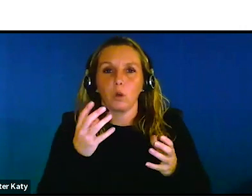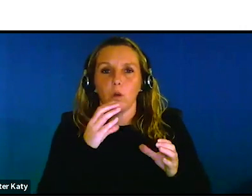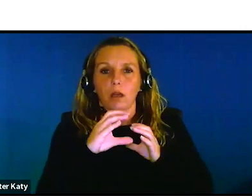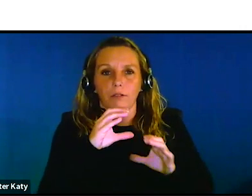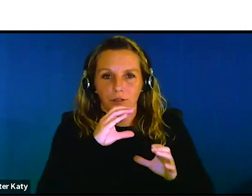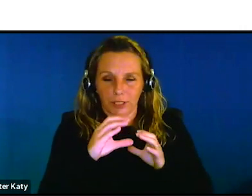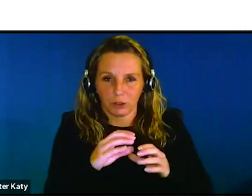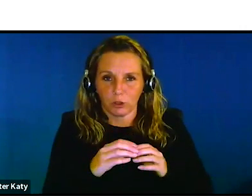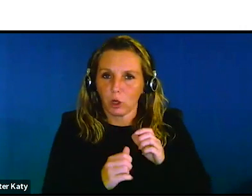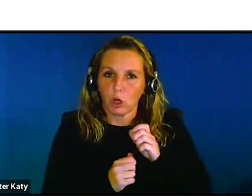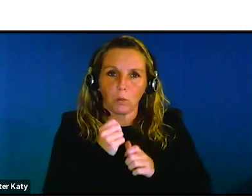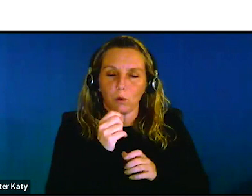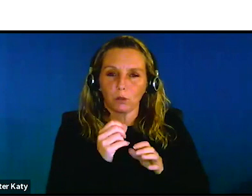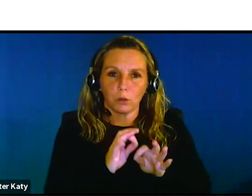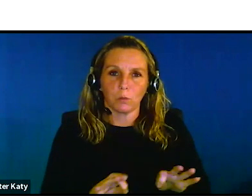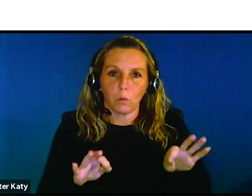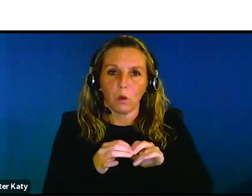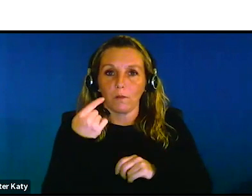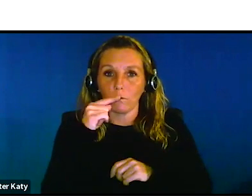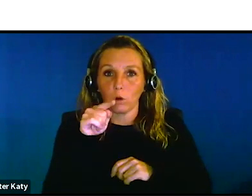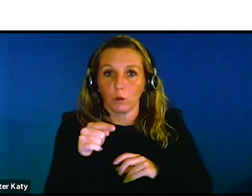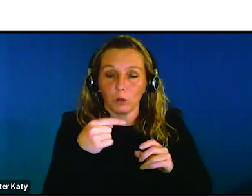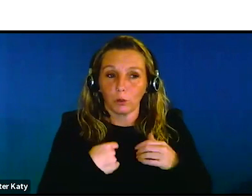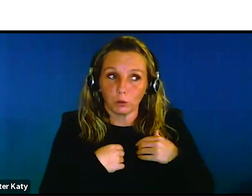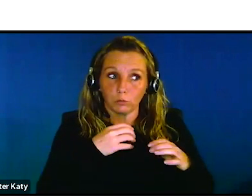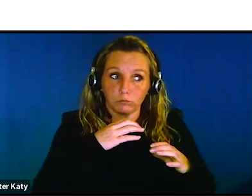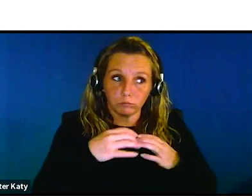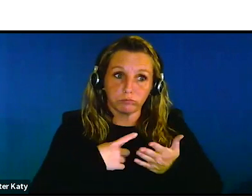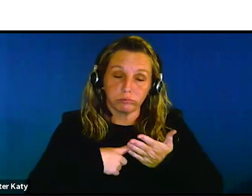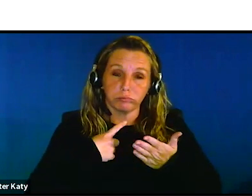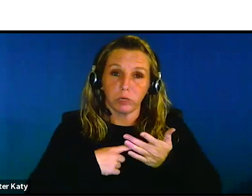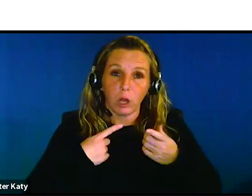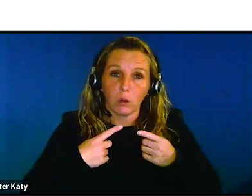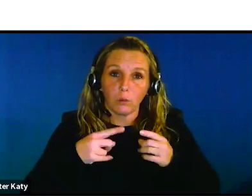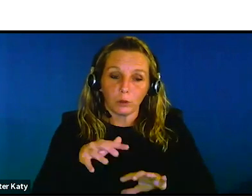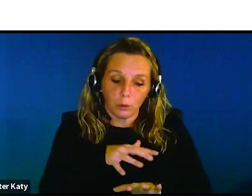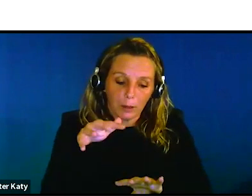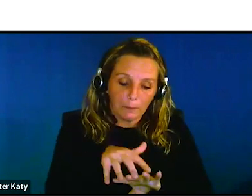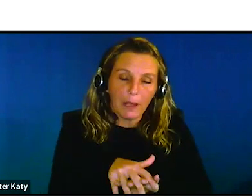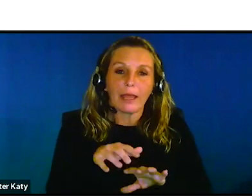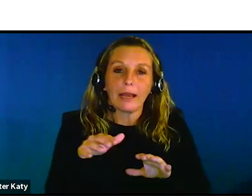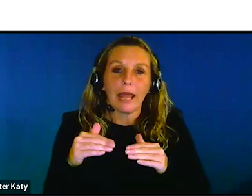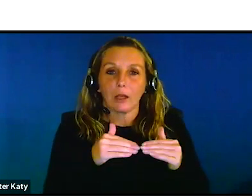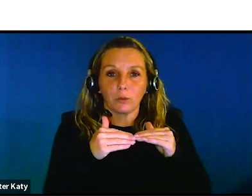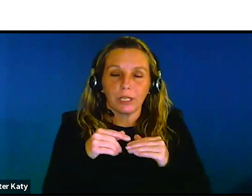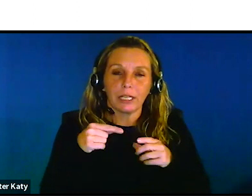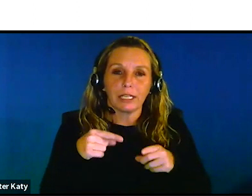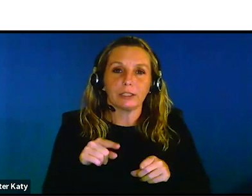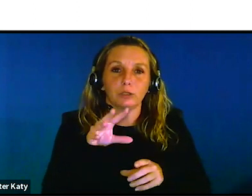are the most important for you to have as you went bad equity into your nine, eight, eight crisis response system.